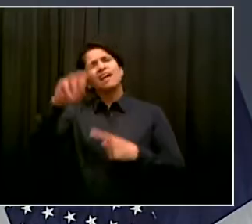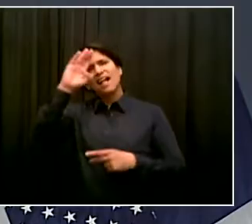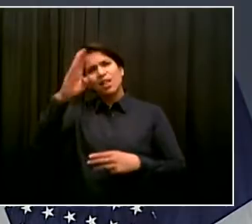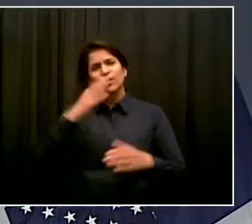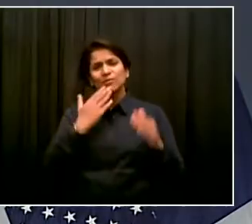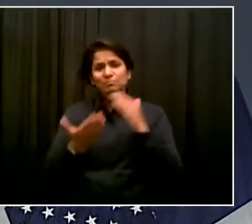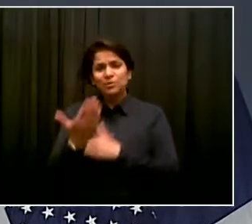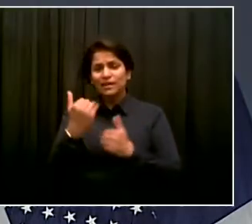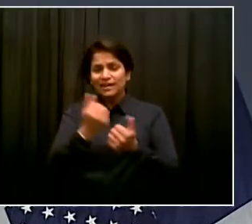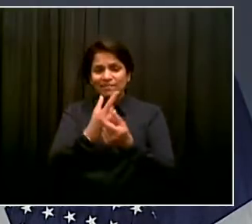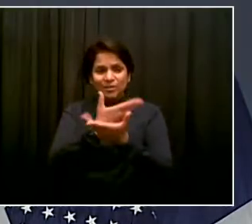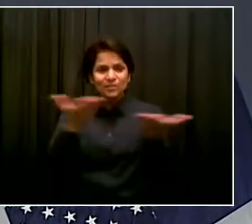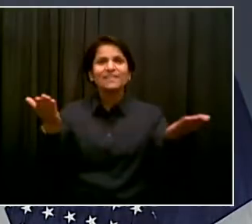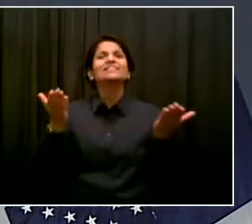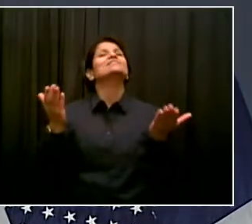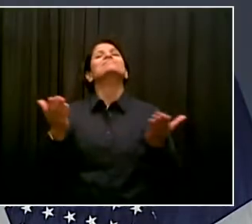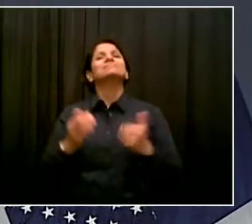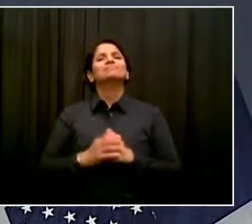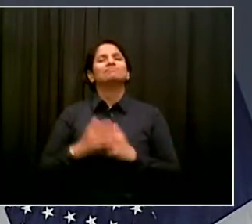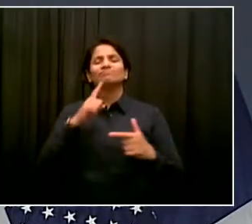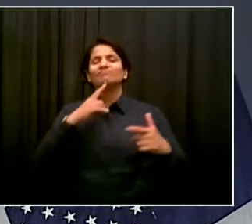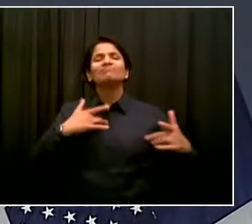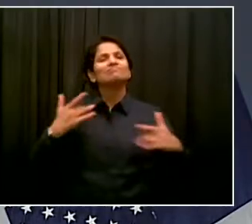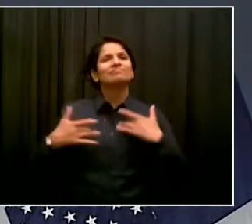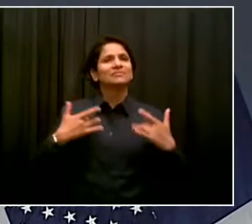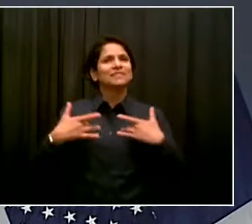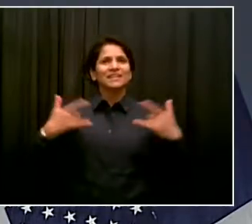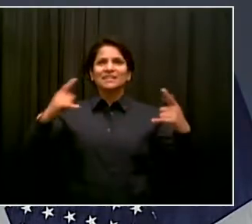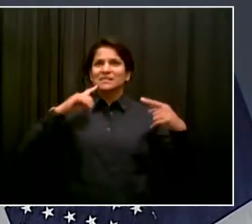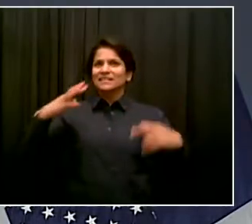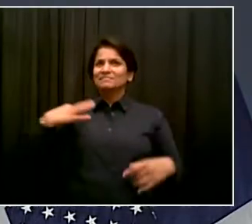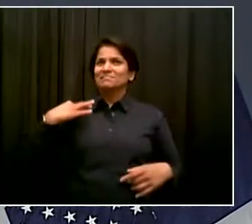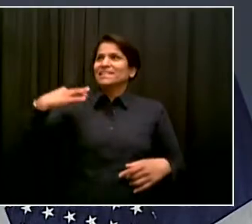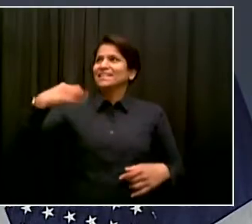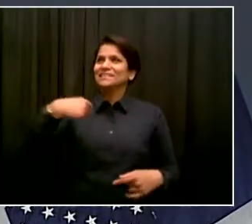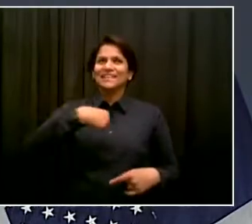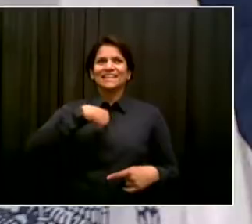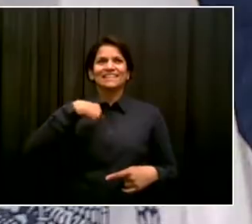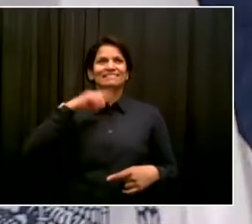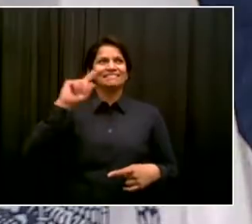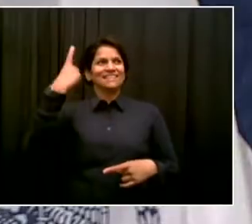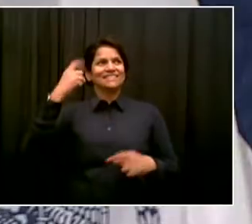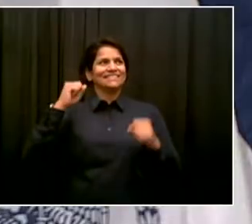AND OTHERS. FIRST QUESTION TO JAMES FORD. GOOD MORNING MR. MAYOR AND